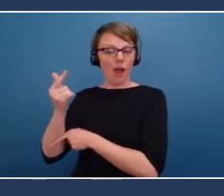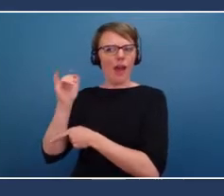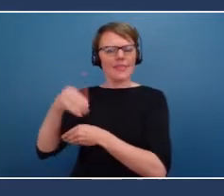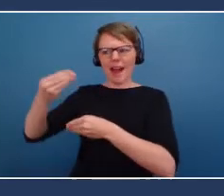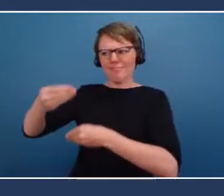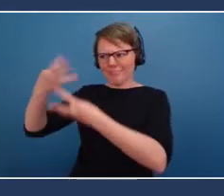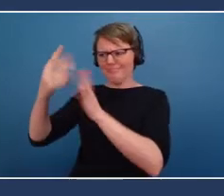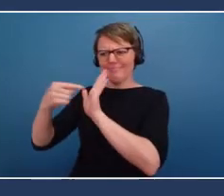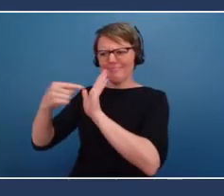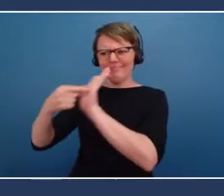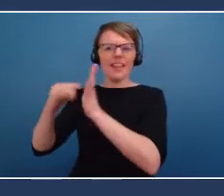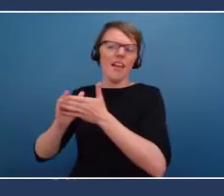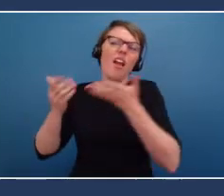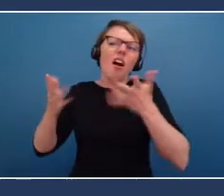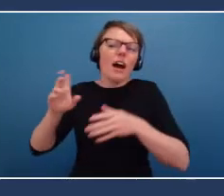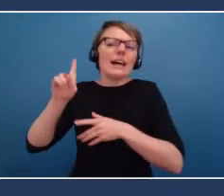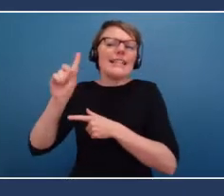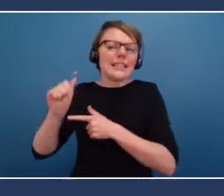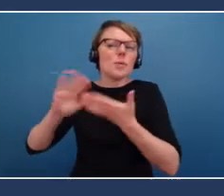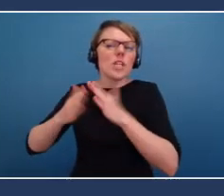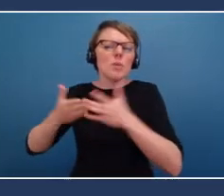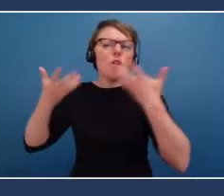are very good at workplace flexibility.